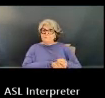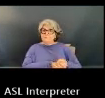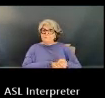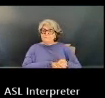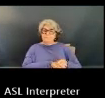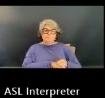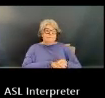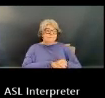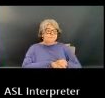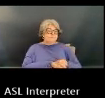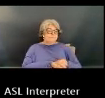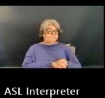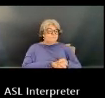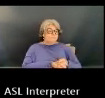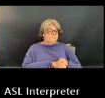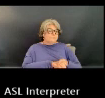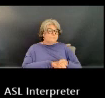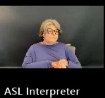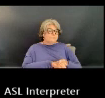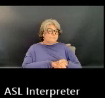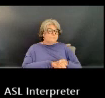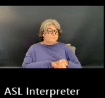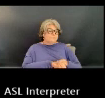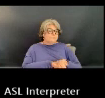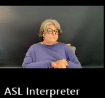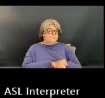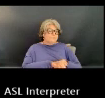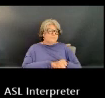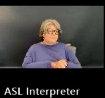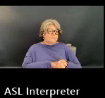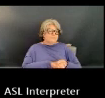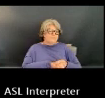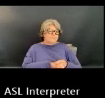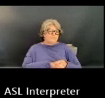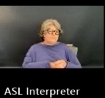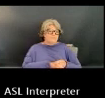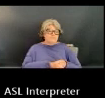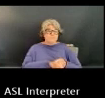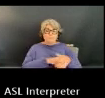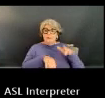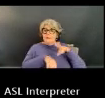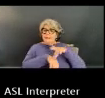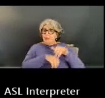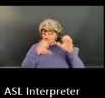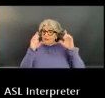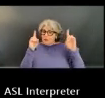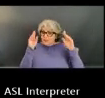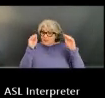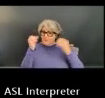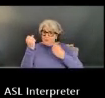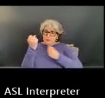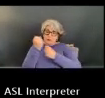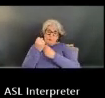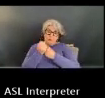And I think a related question was about can early education teachers be supported to transition into STEM?